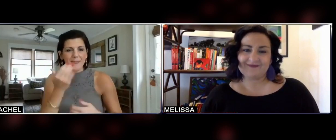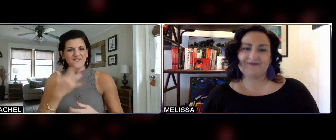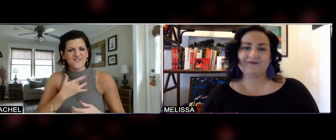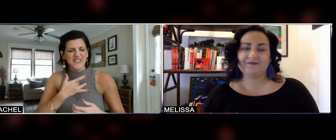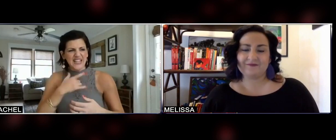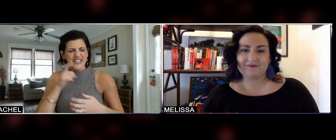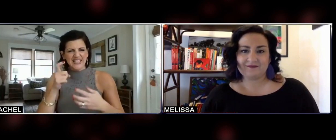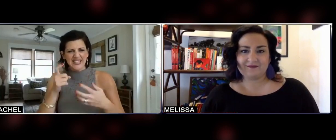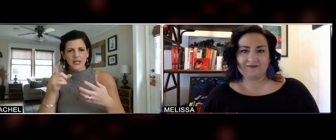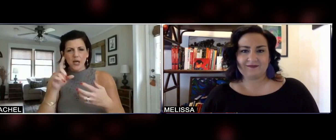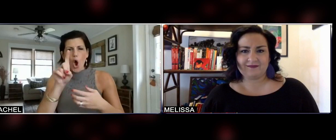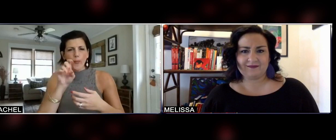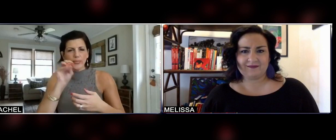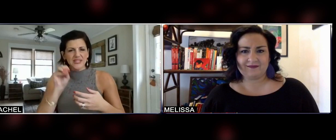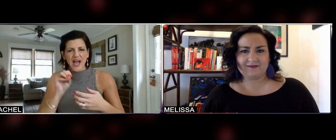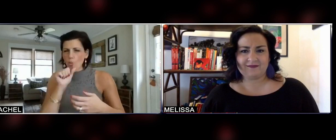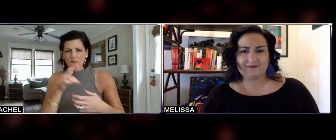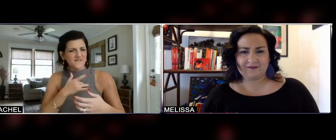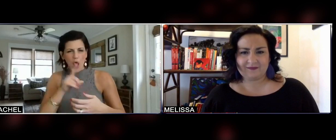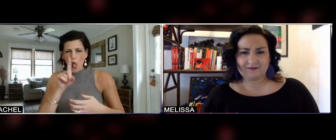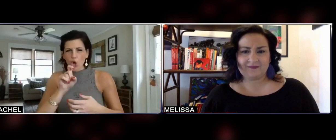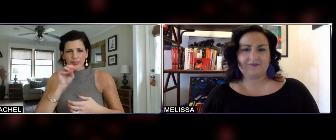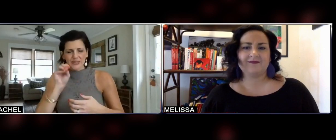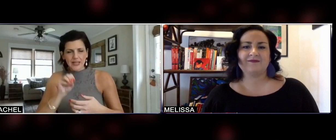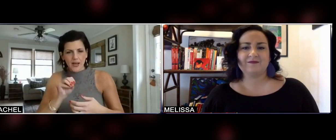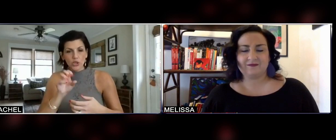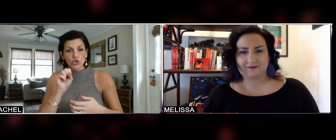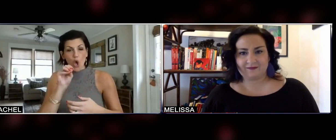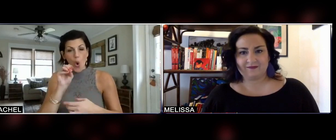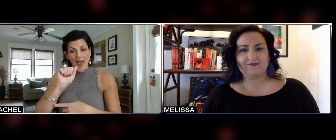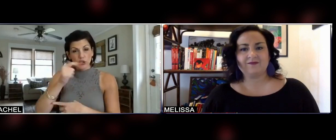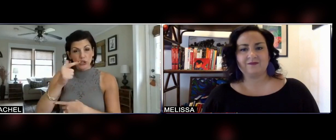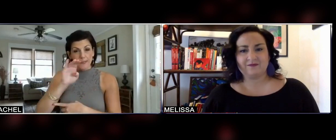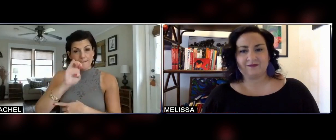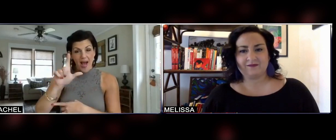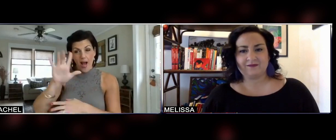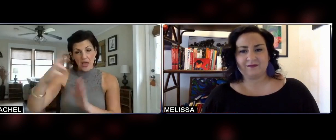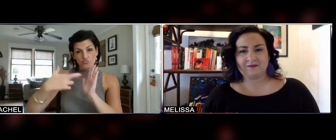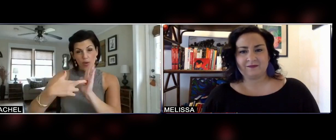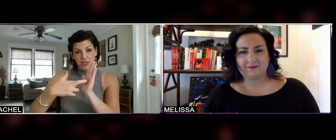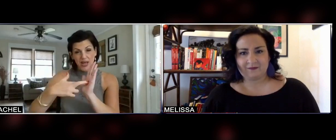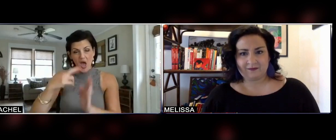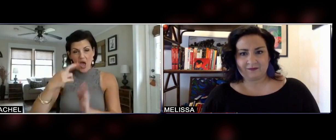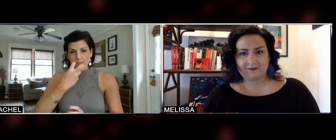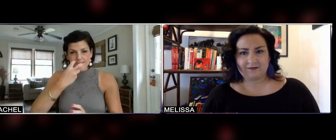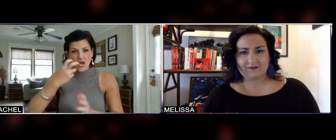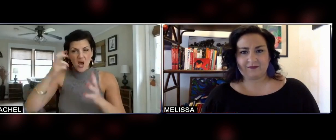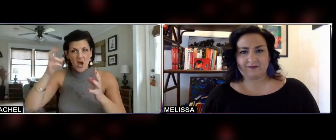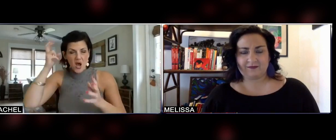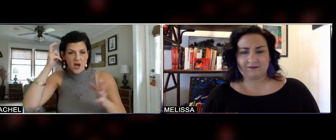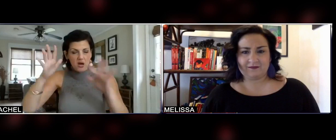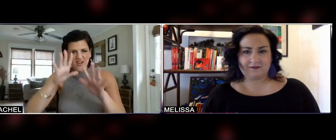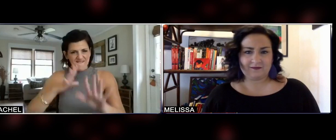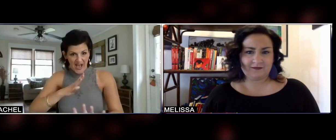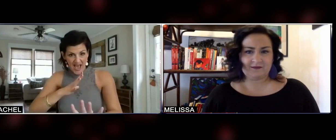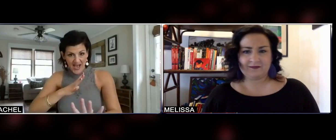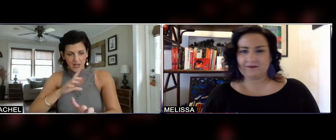They don't feel like they're whole, like 100%. A.G. Bell represents oralism and medical intervention.